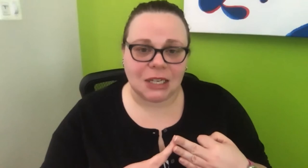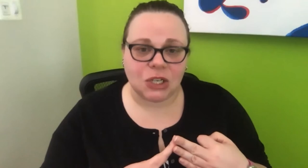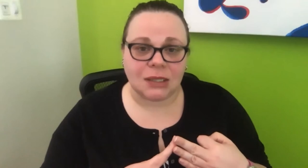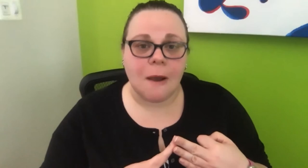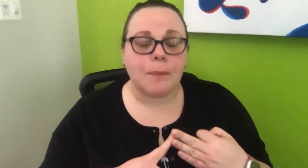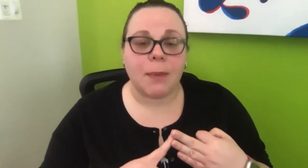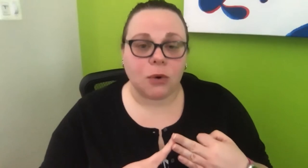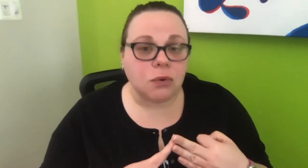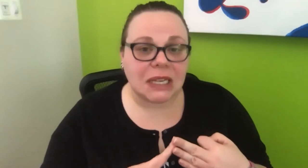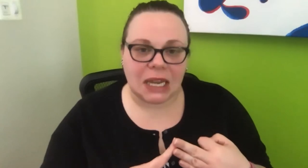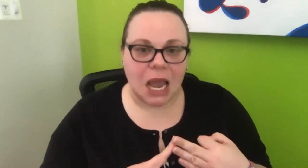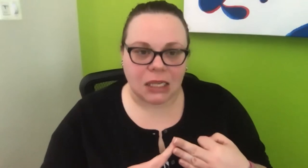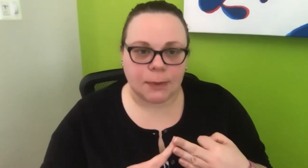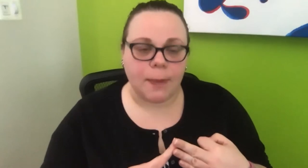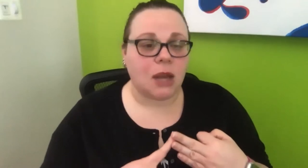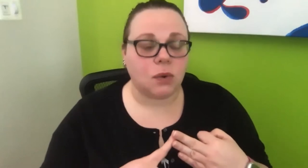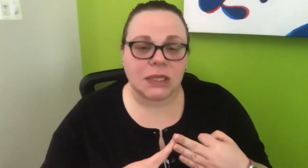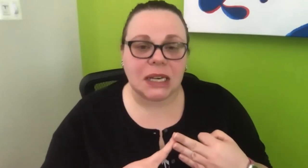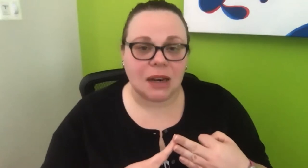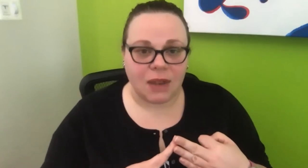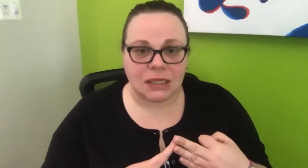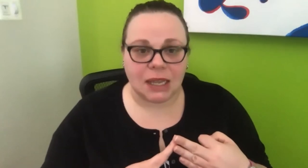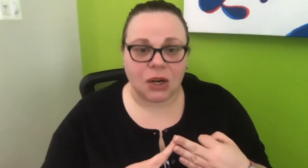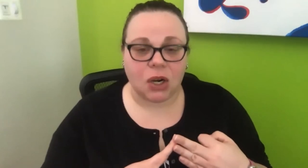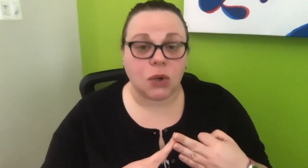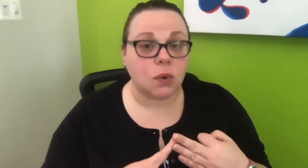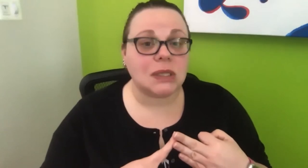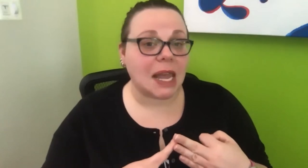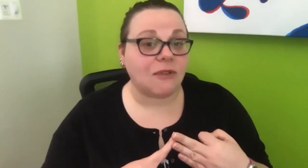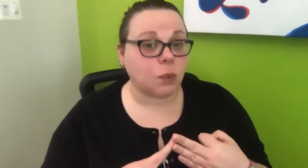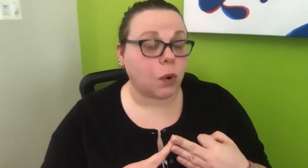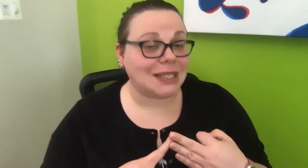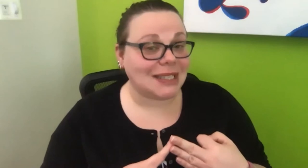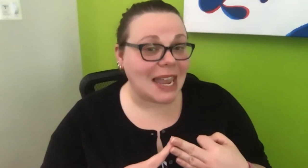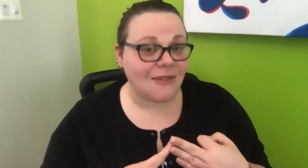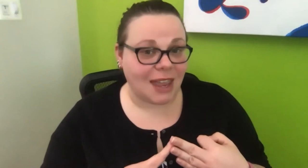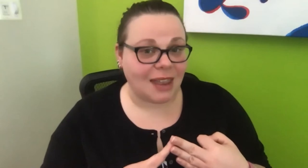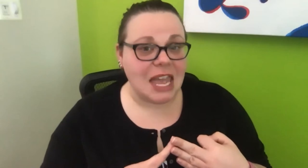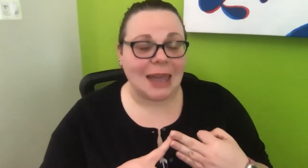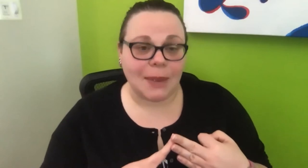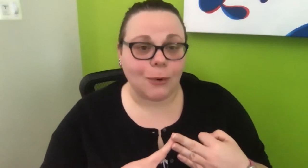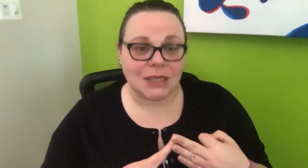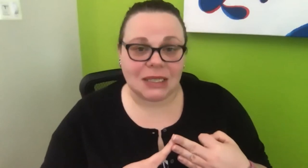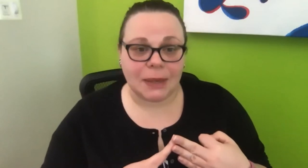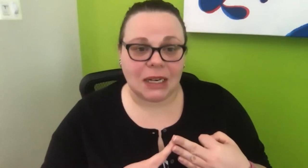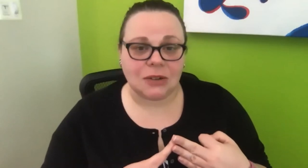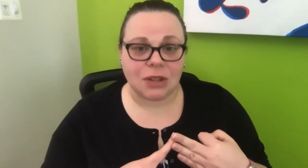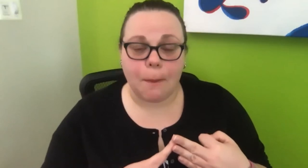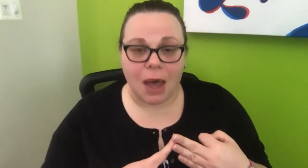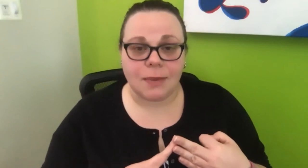about who’s going to get a hospital bed, who’s going to get a ventilator, and whose life is worth saving? And people with disabilities are at the bottom of that list.